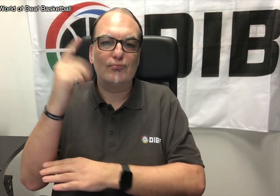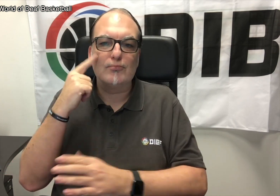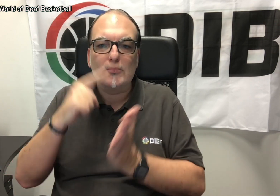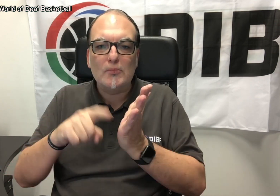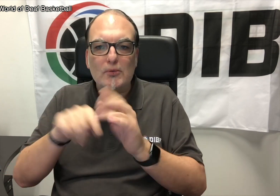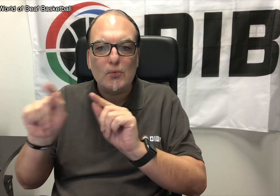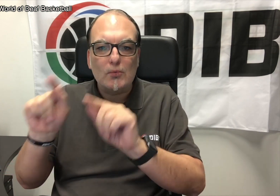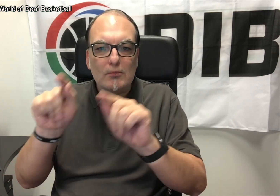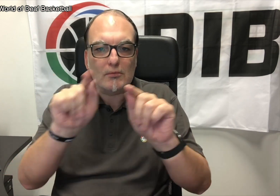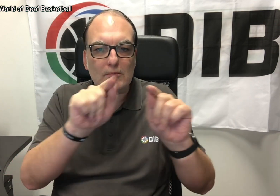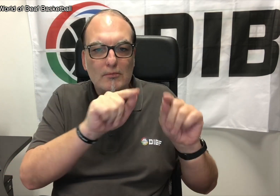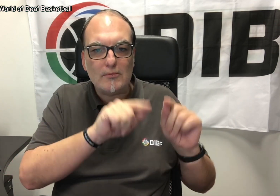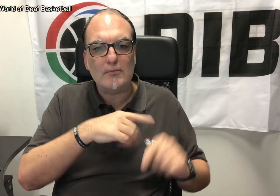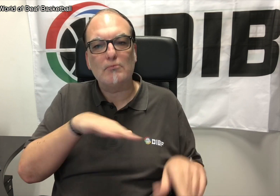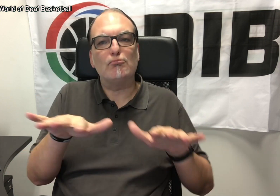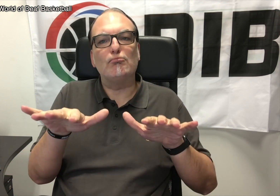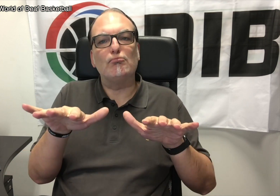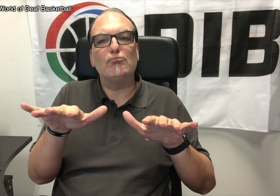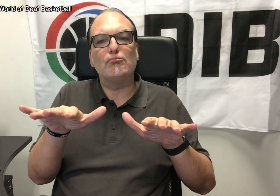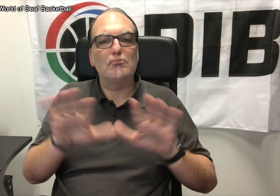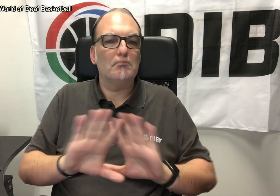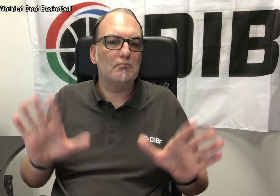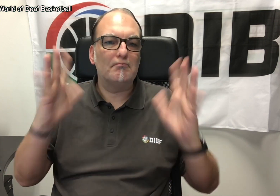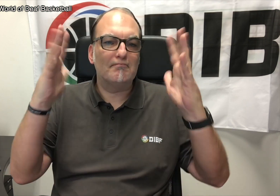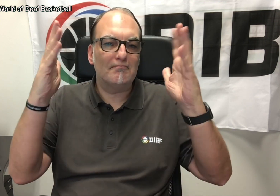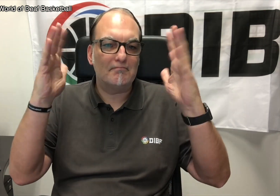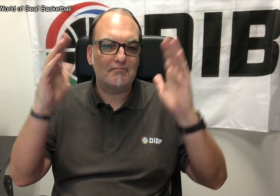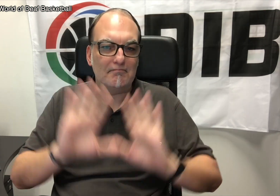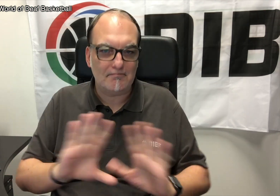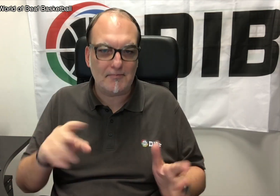covering locations, delegates waved their hands and